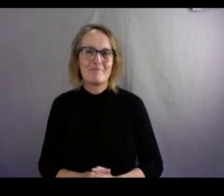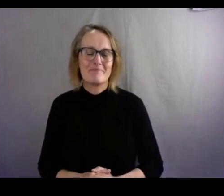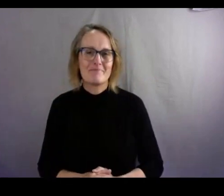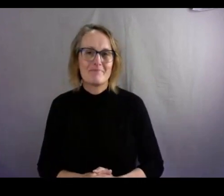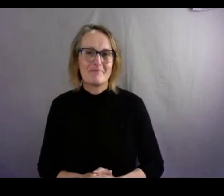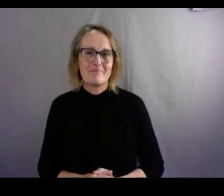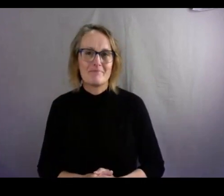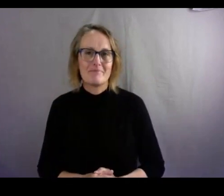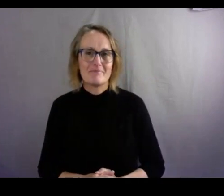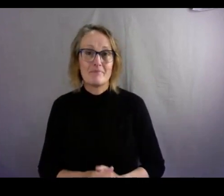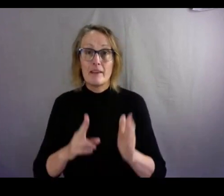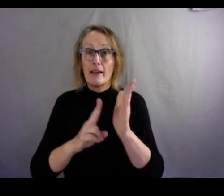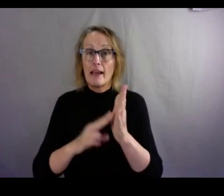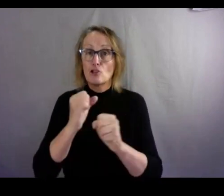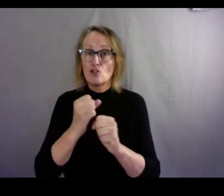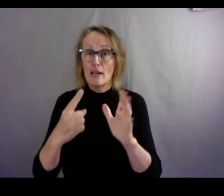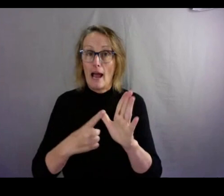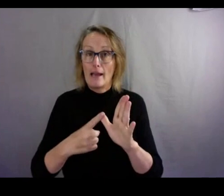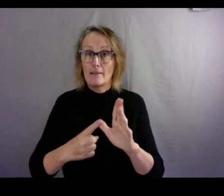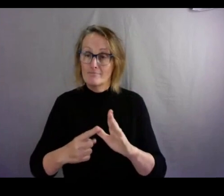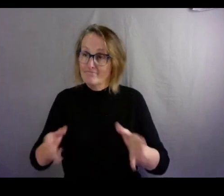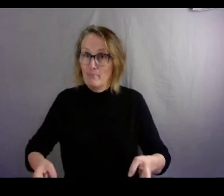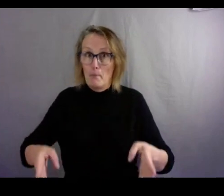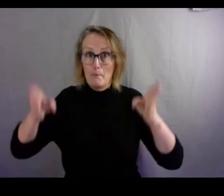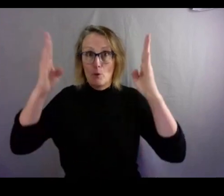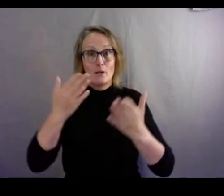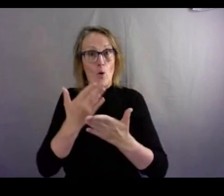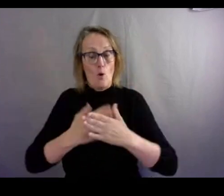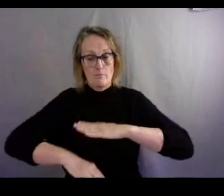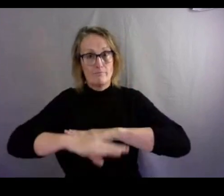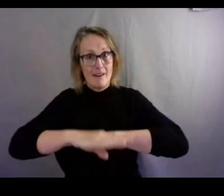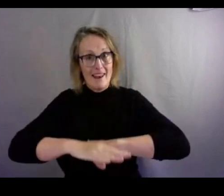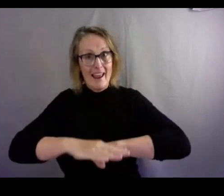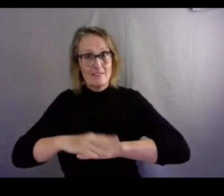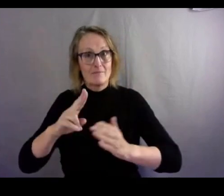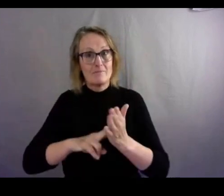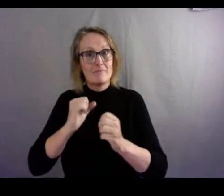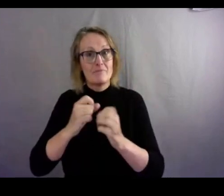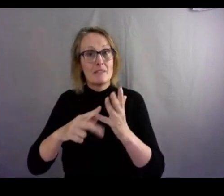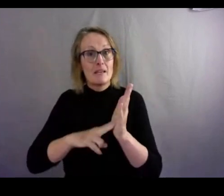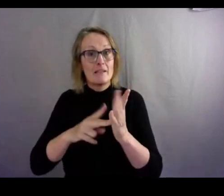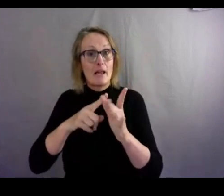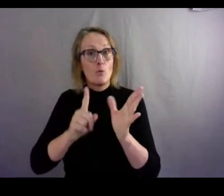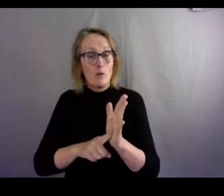The National Gallery of Australia is built on Ngunnawalwari dhawurawari, meaning Ngunnawal Country. (speaks in Ngunnawal language) meaning a place